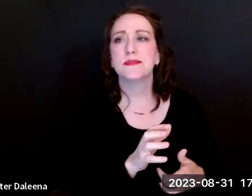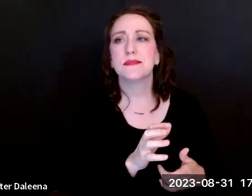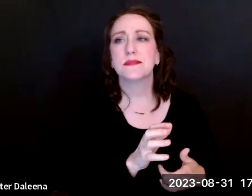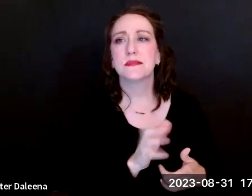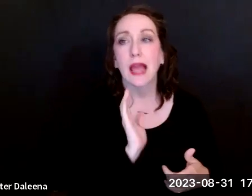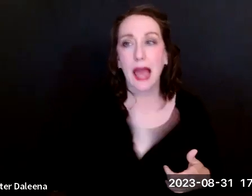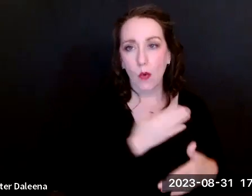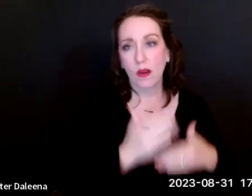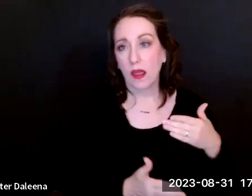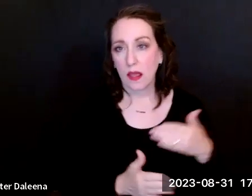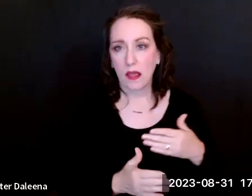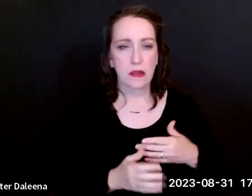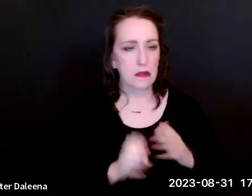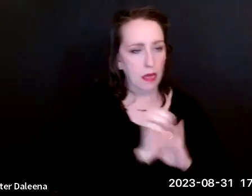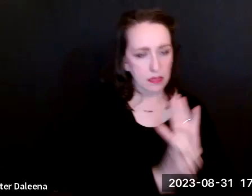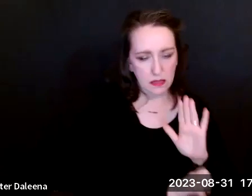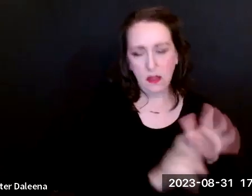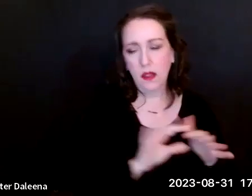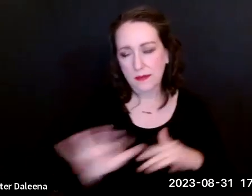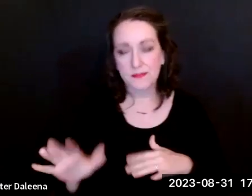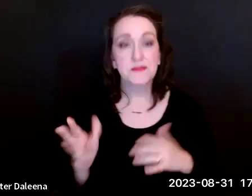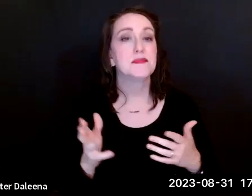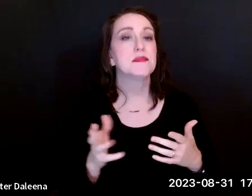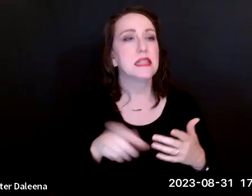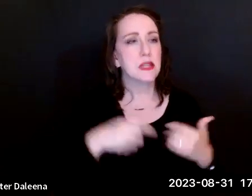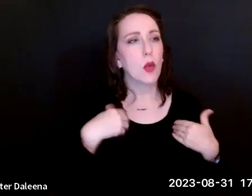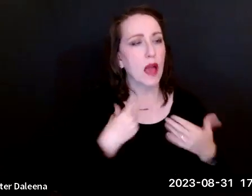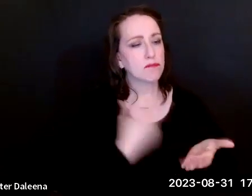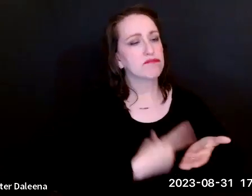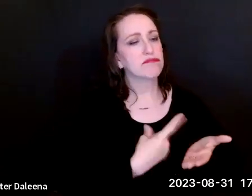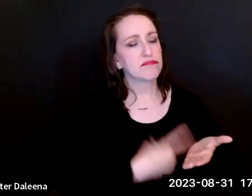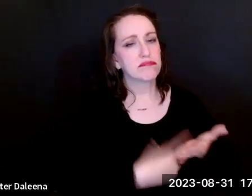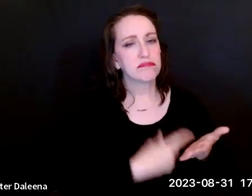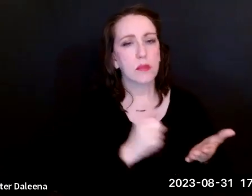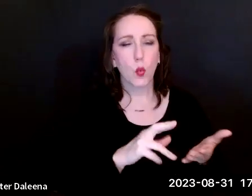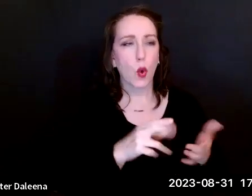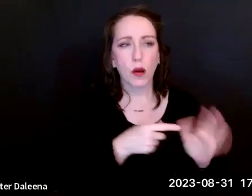end and ethical and all of that I I think we need to have a discussion or point out about counselor